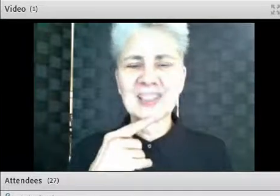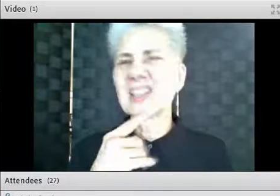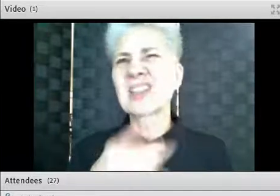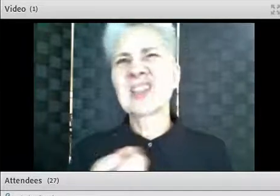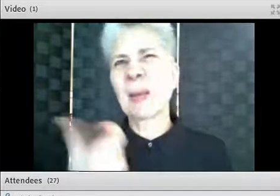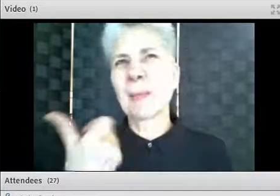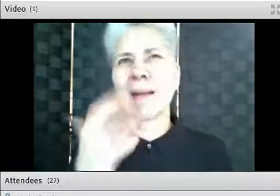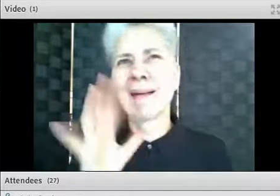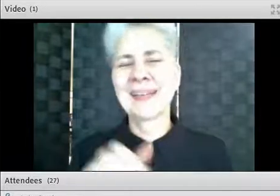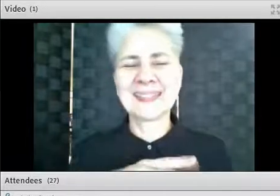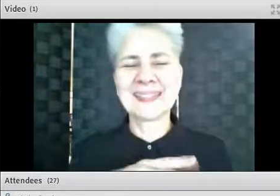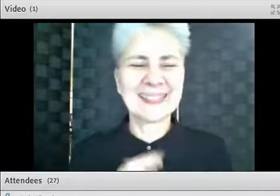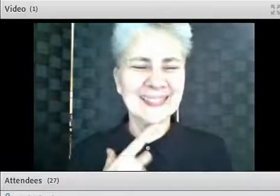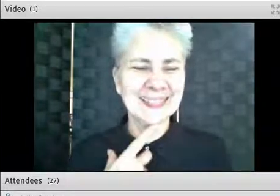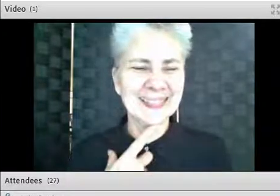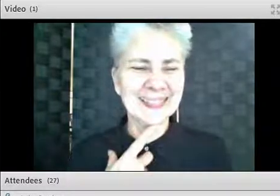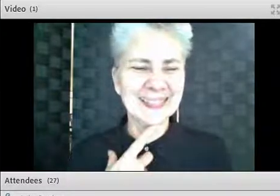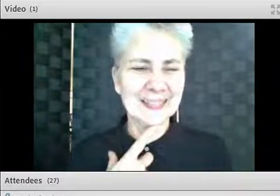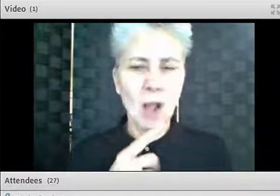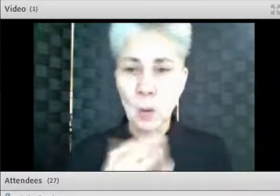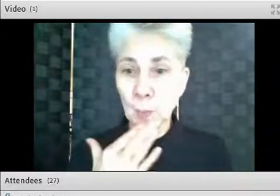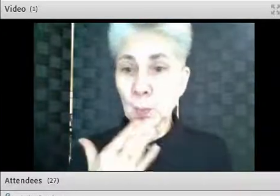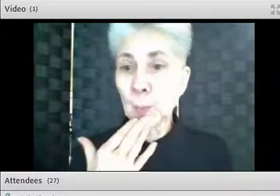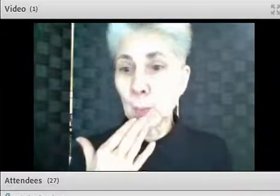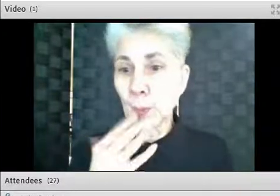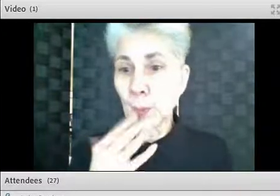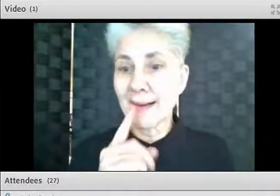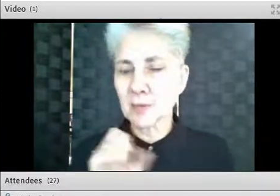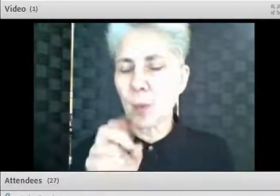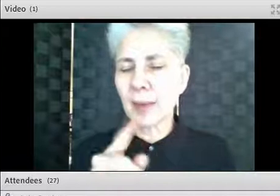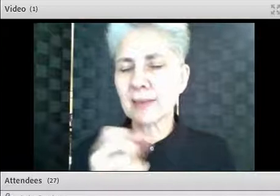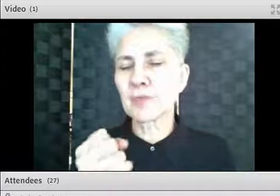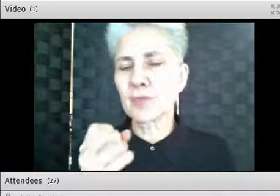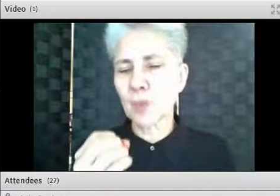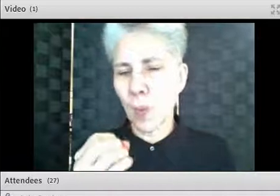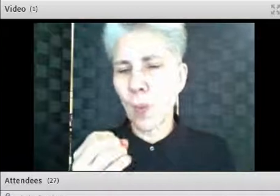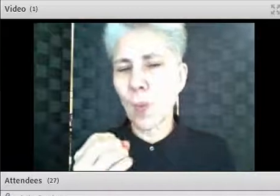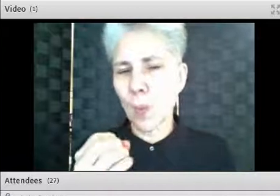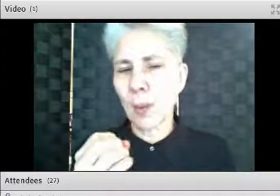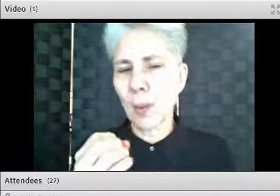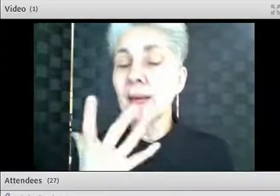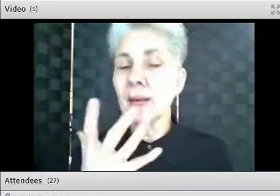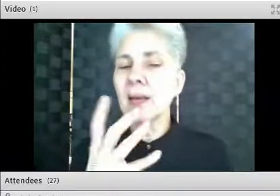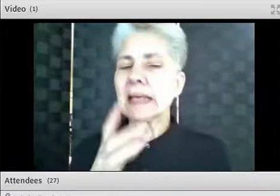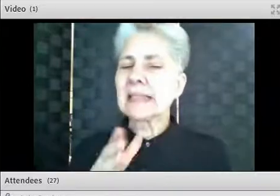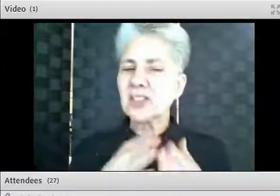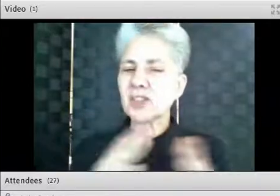Oh, these are all good answers. Okay, so the general rule of thumb,